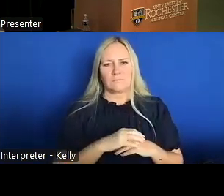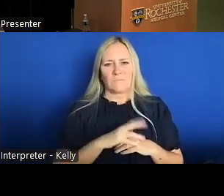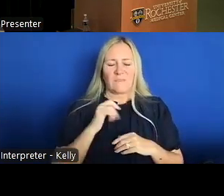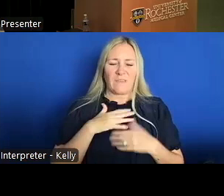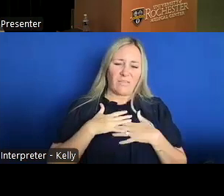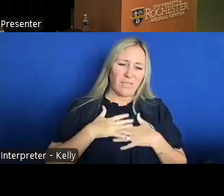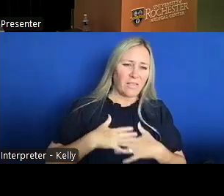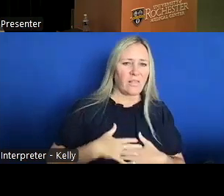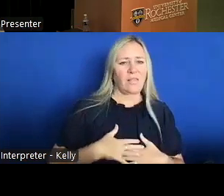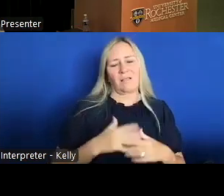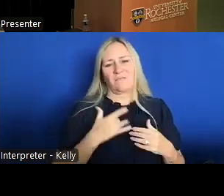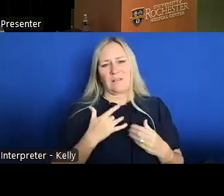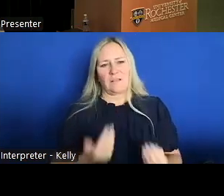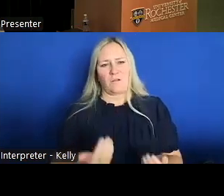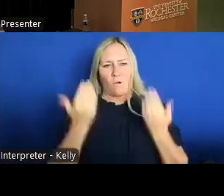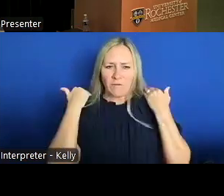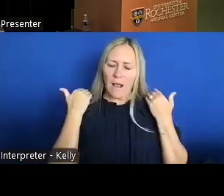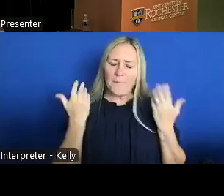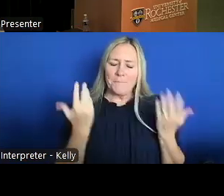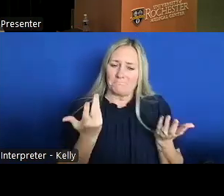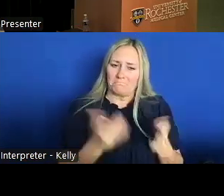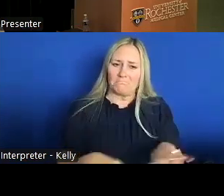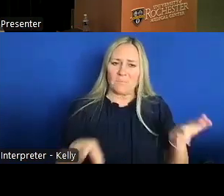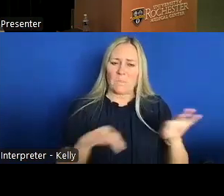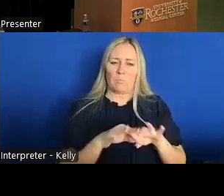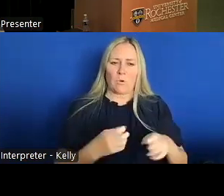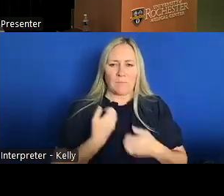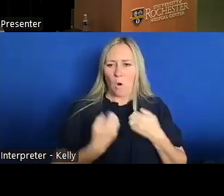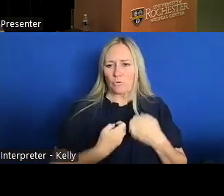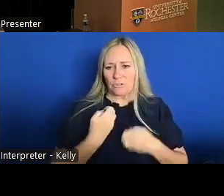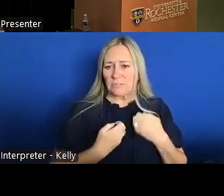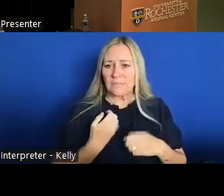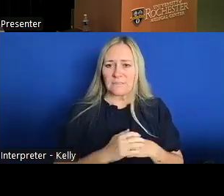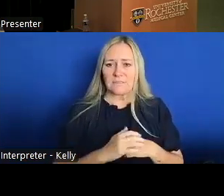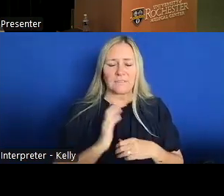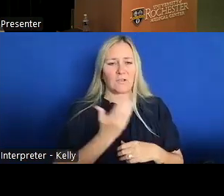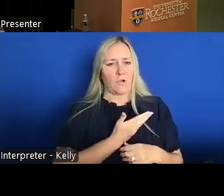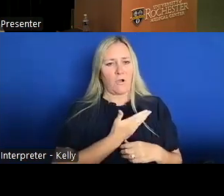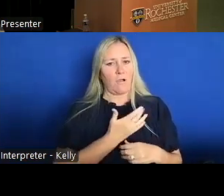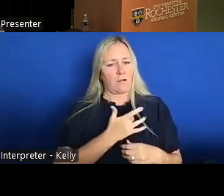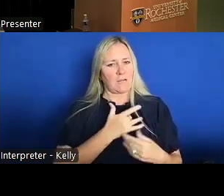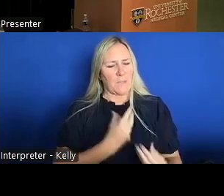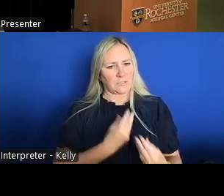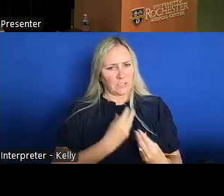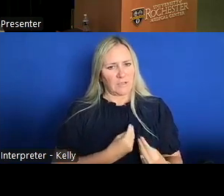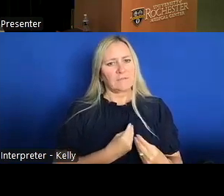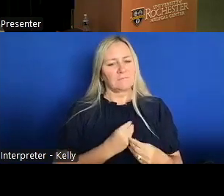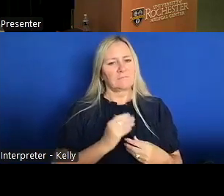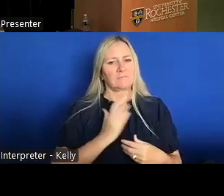important and that our compassion and our invul and our vulnerability are human uh so we must